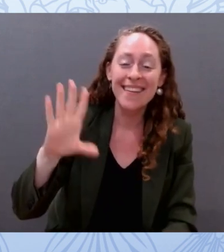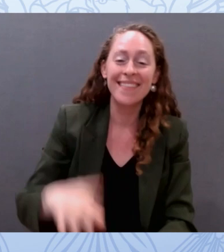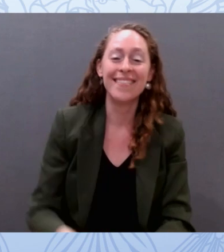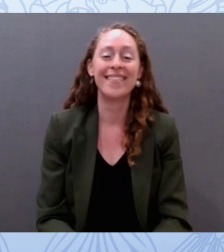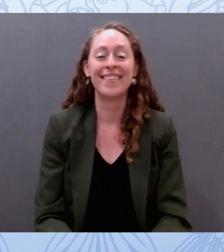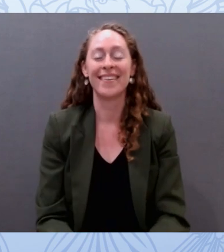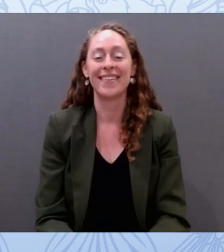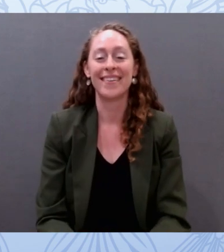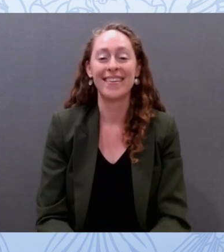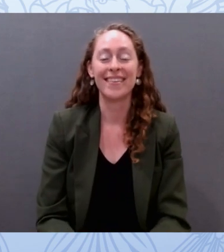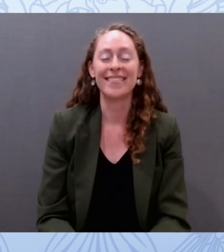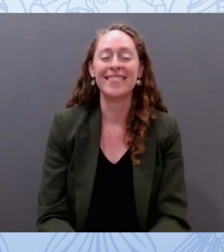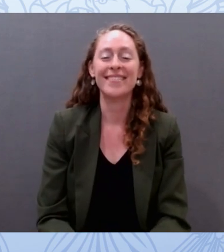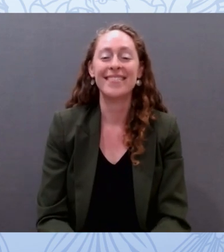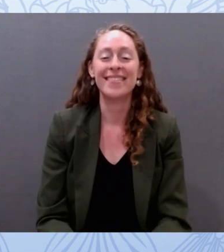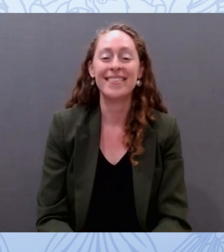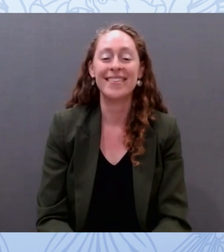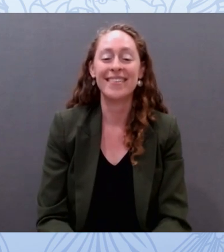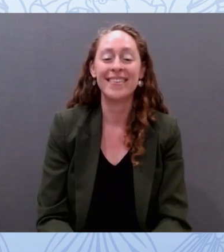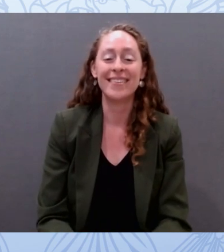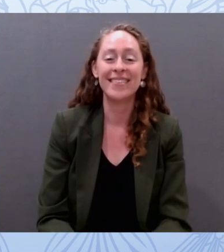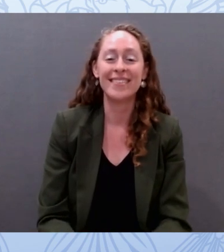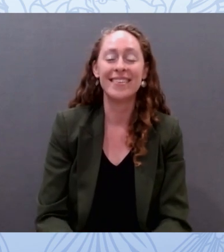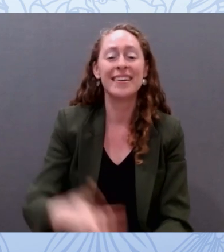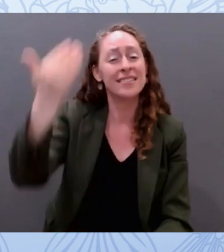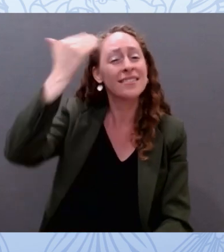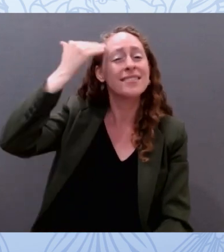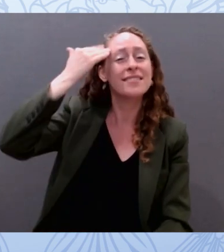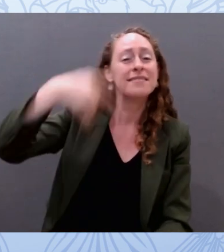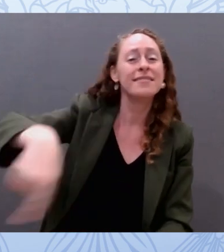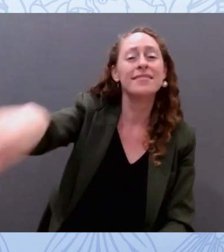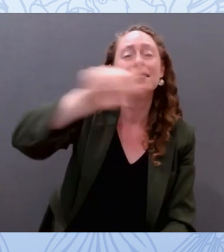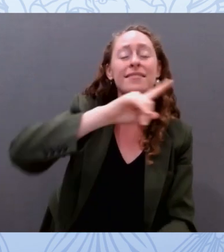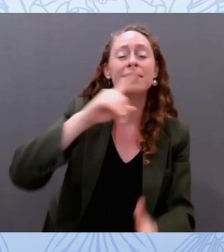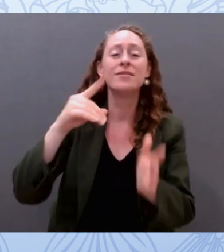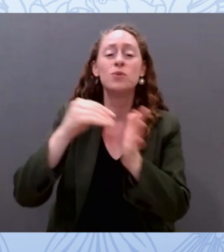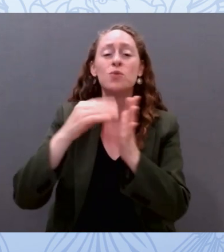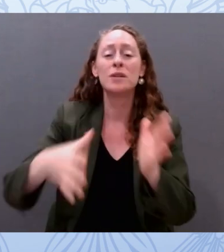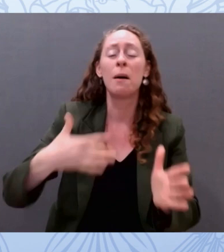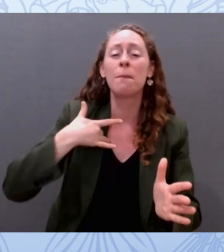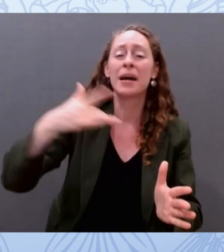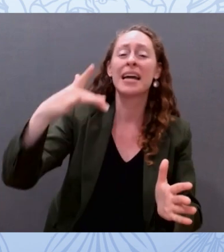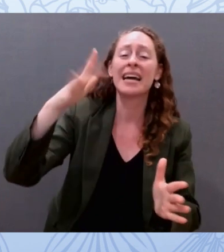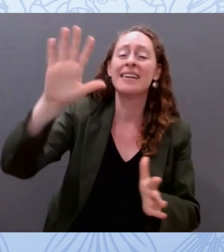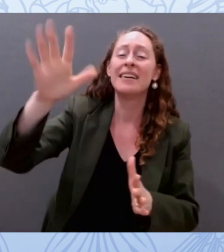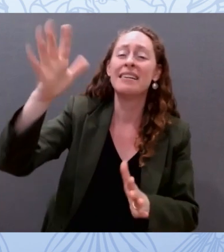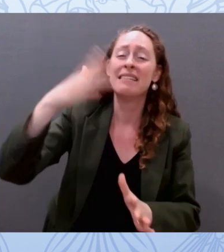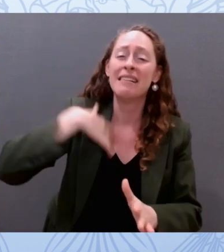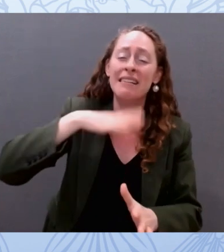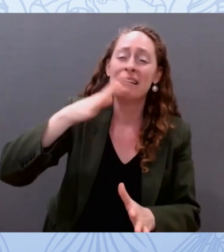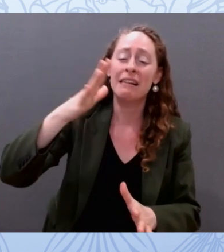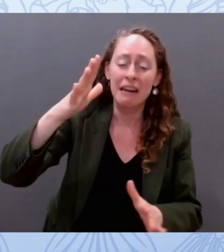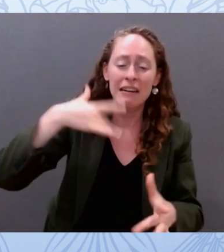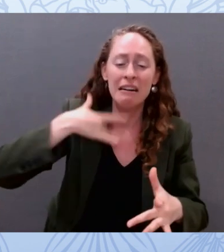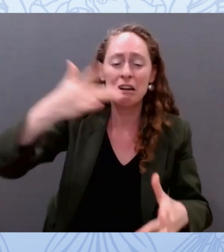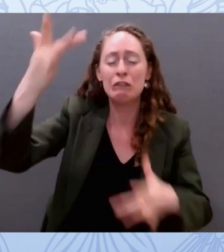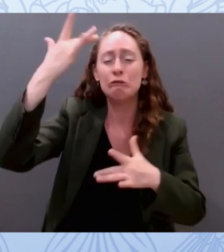from a test for like a runny nose or something. But not Marie through her contractions,